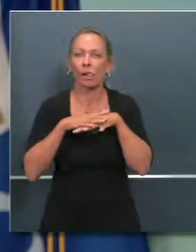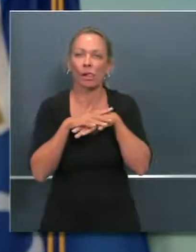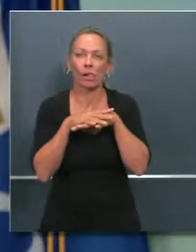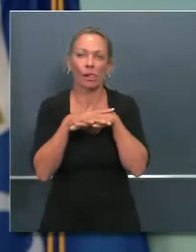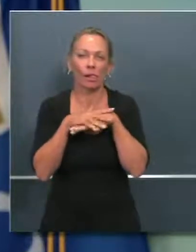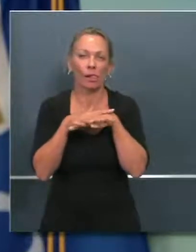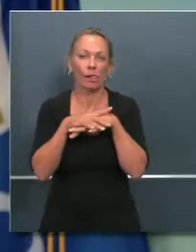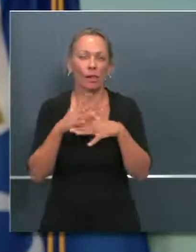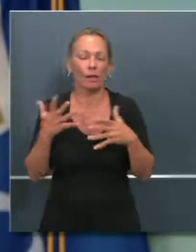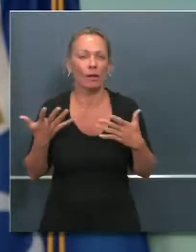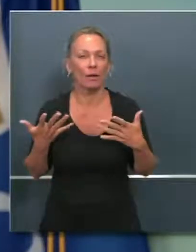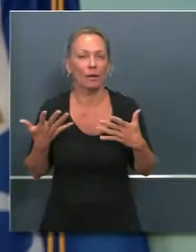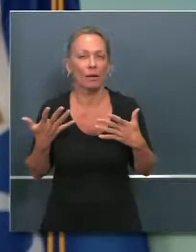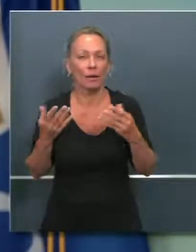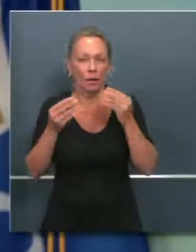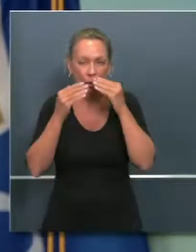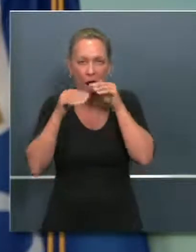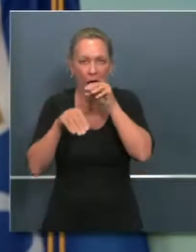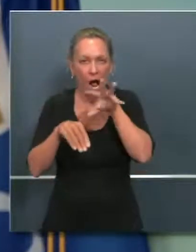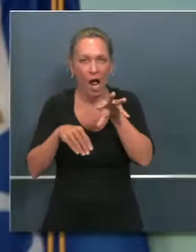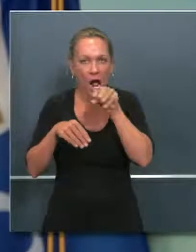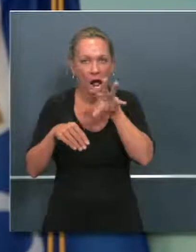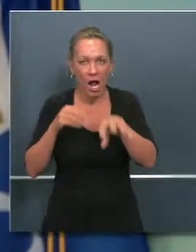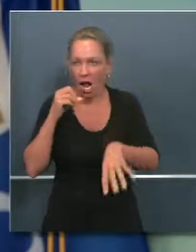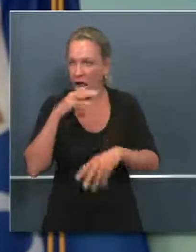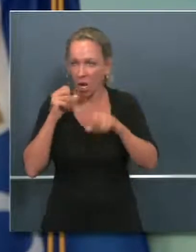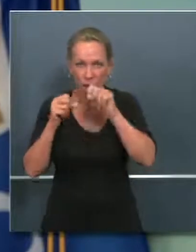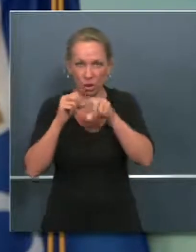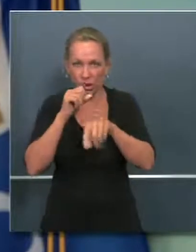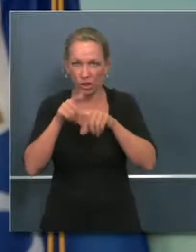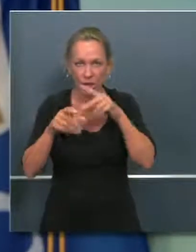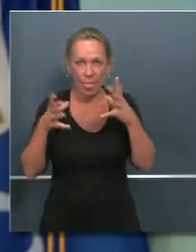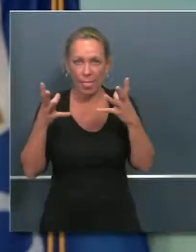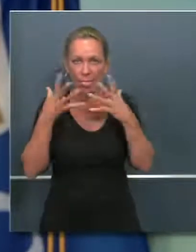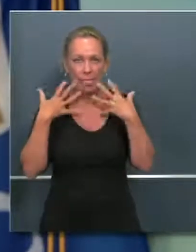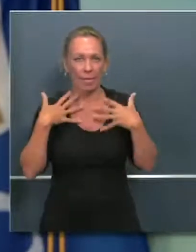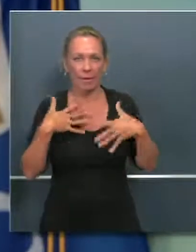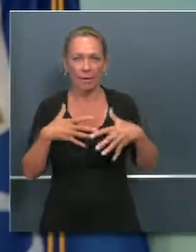spread it's only going to make things worse not better you're in a bar you're moving around you're